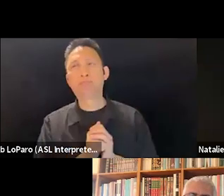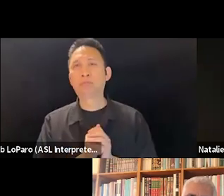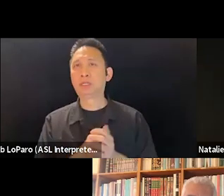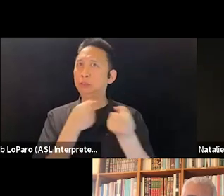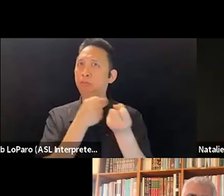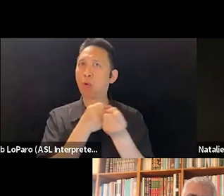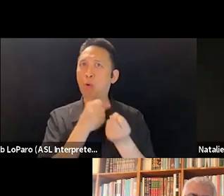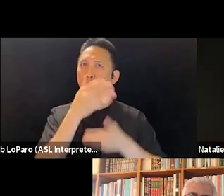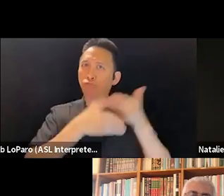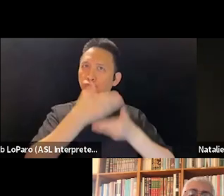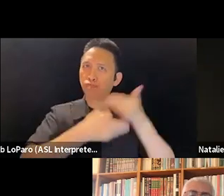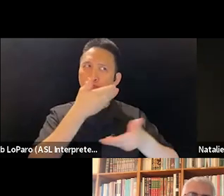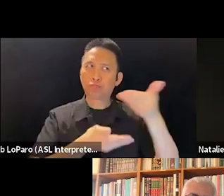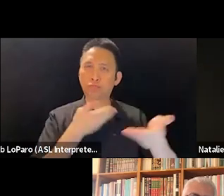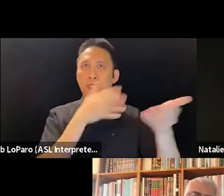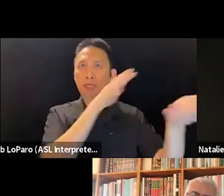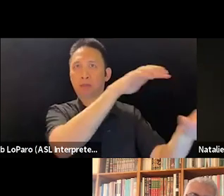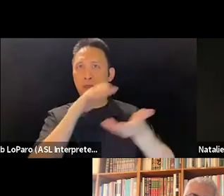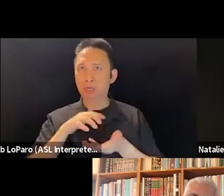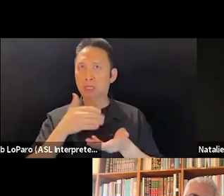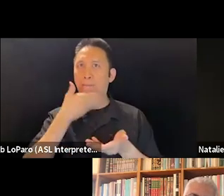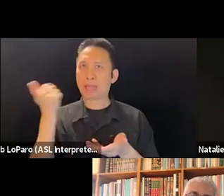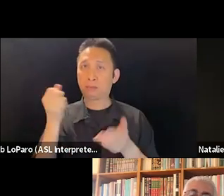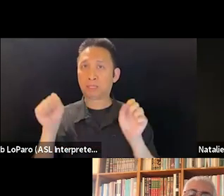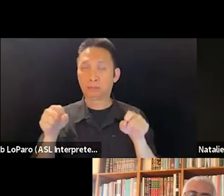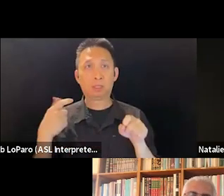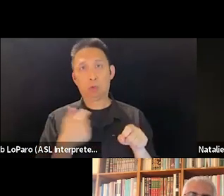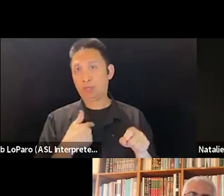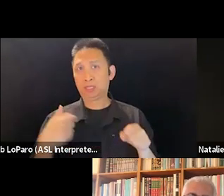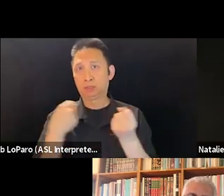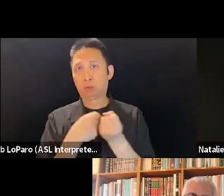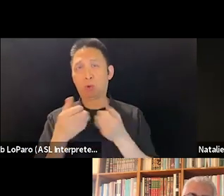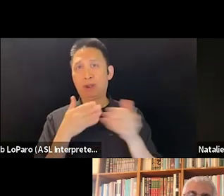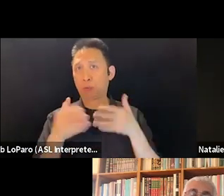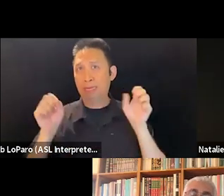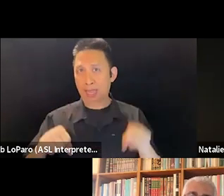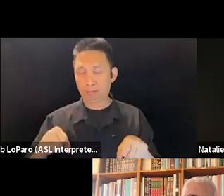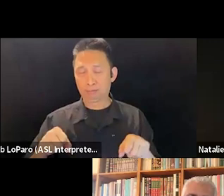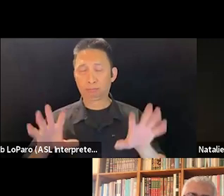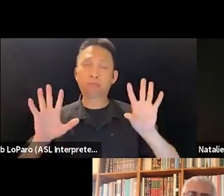From our side as a broadcasters to facilitate everything for them. But on the same time, as I said to you from the beginning,